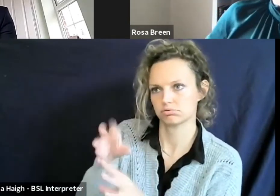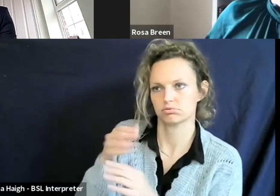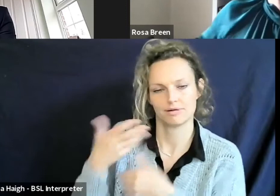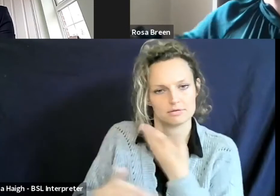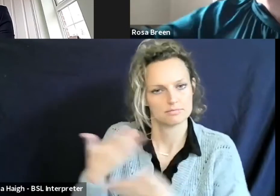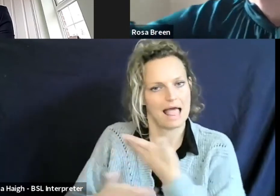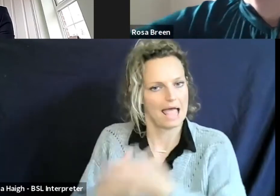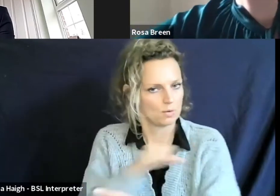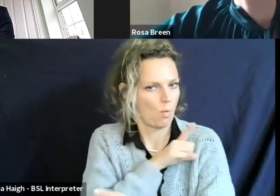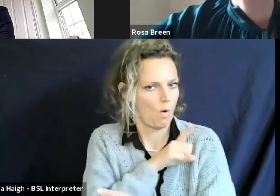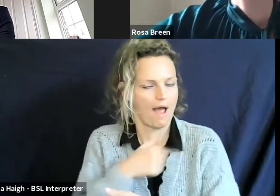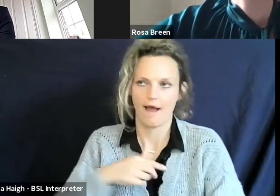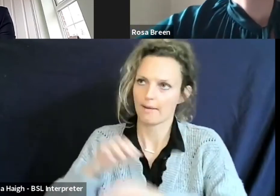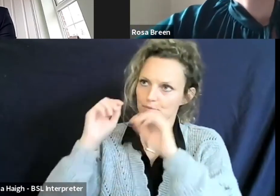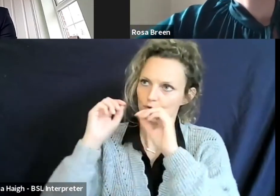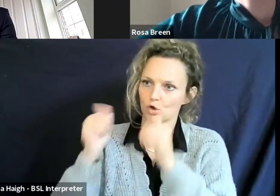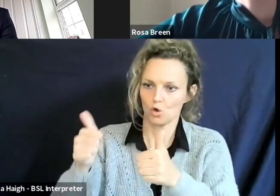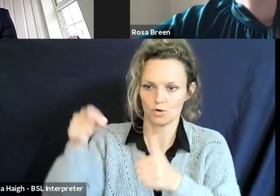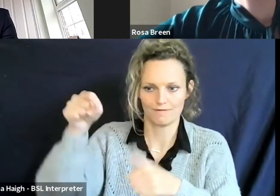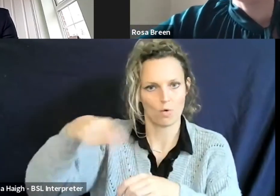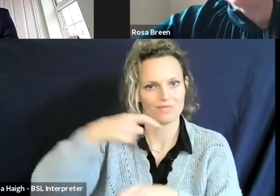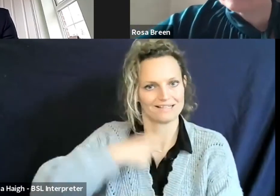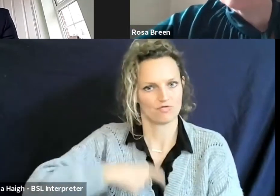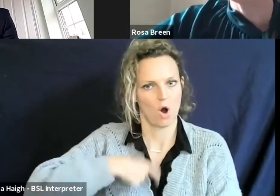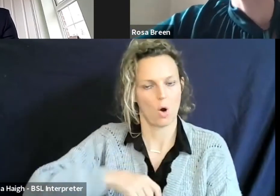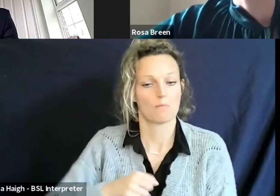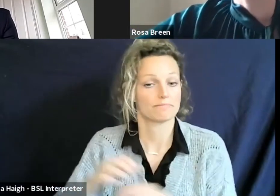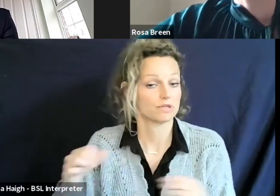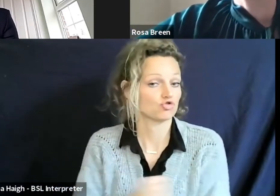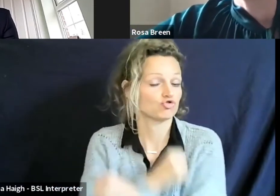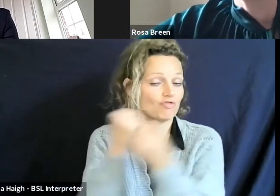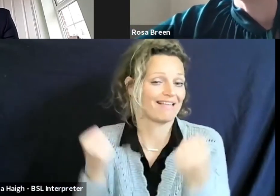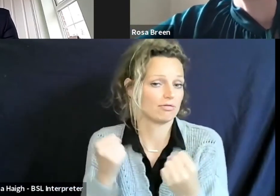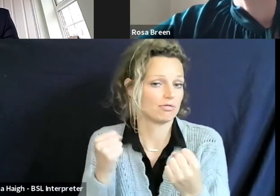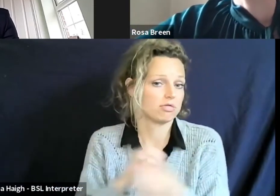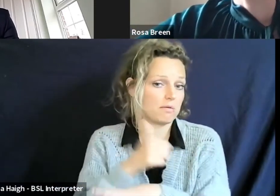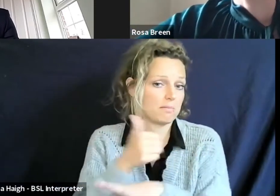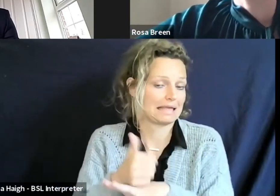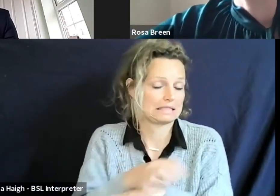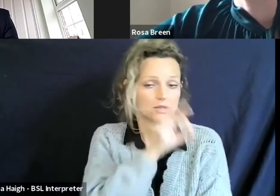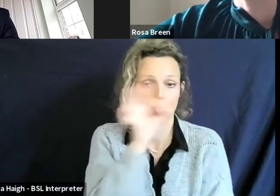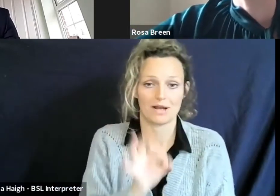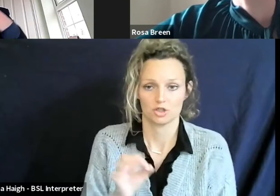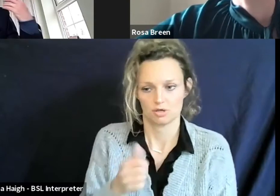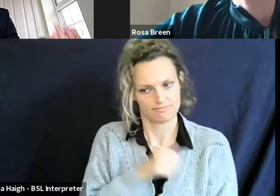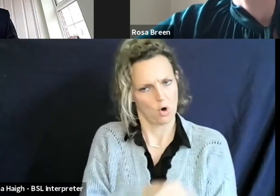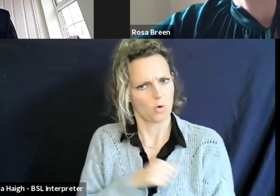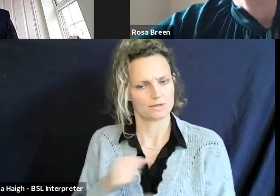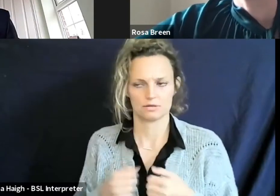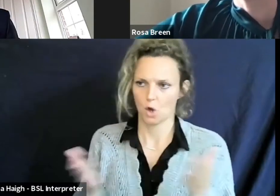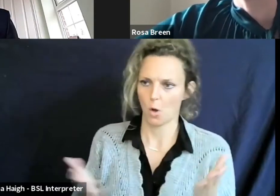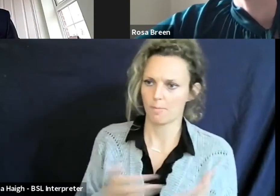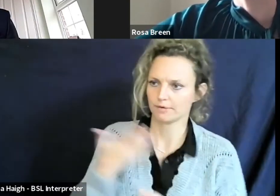Likewise, at the interview stage, make it clear that you know what you bring to that role.